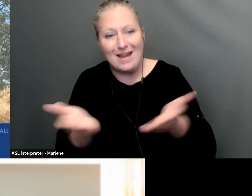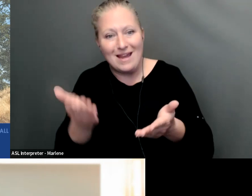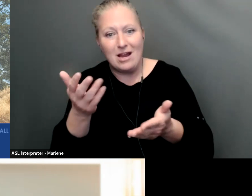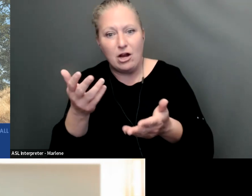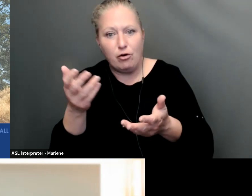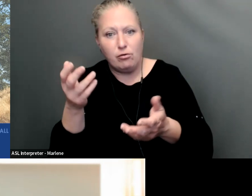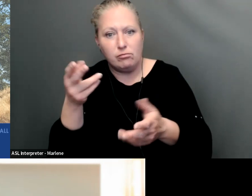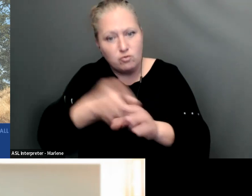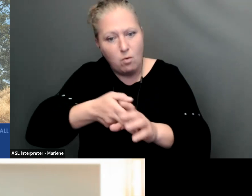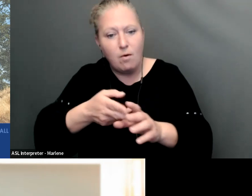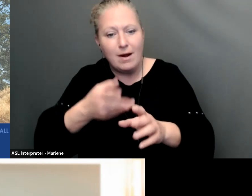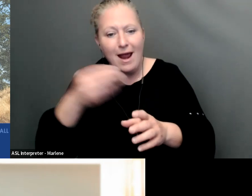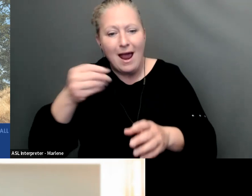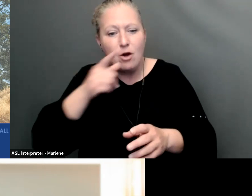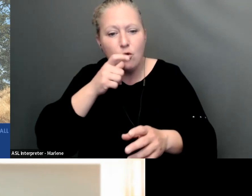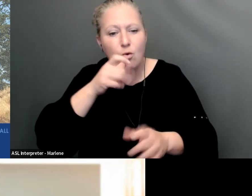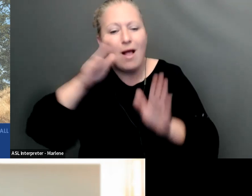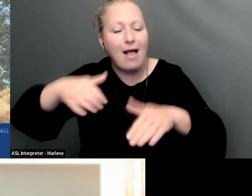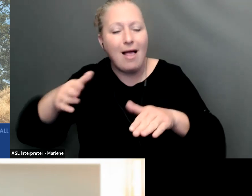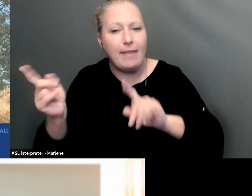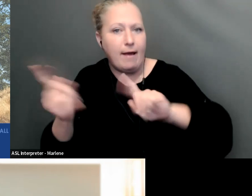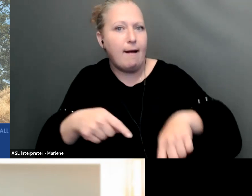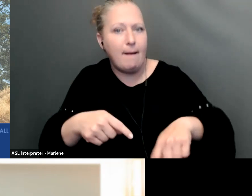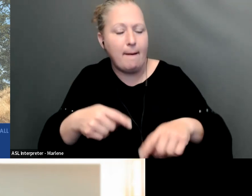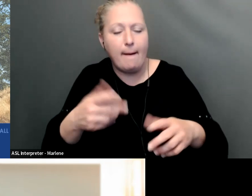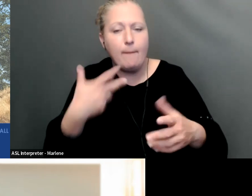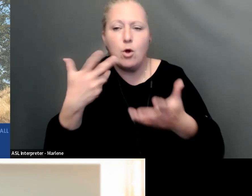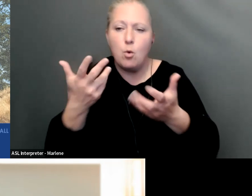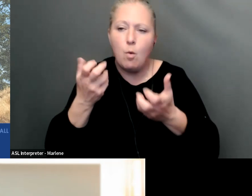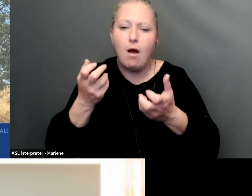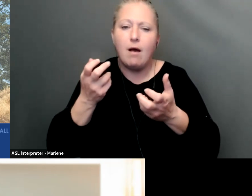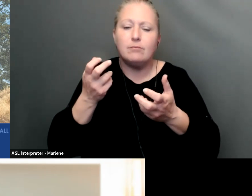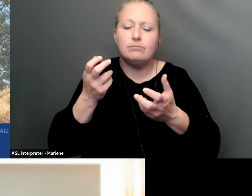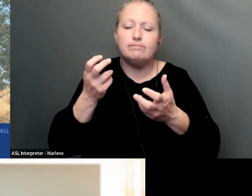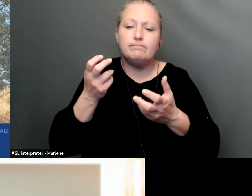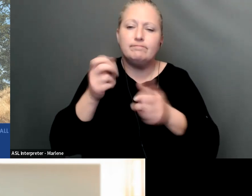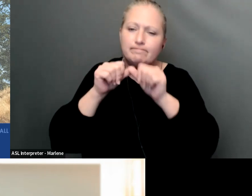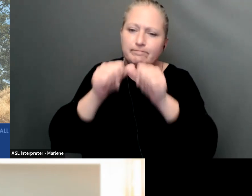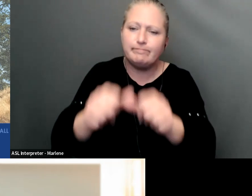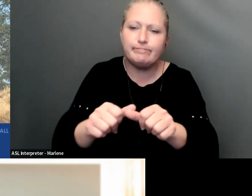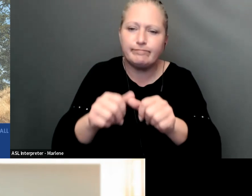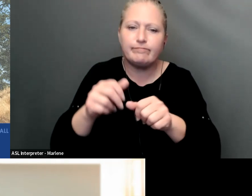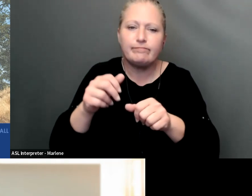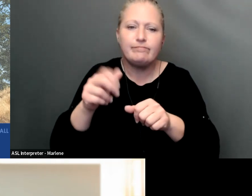and folks that have not yet come to the table that we want to you know continue to hear from them.